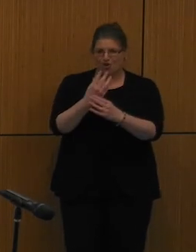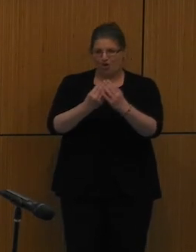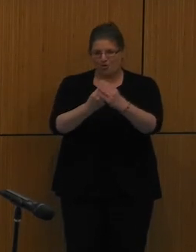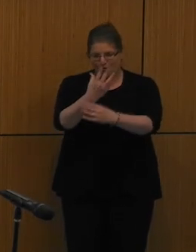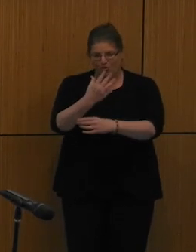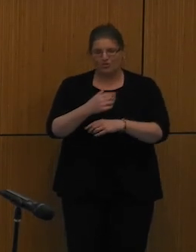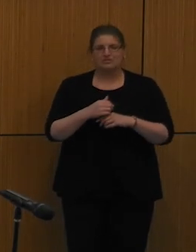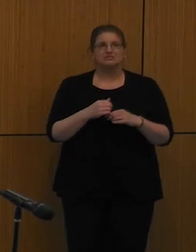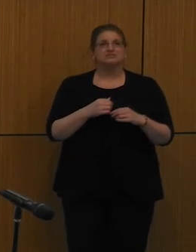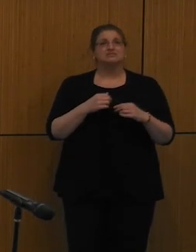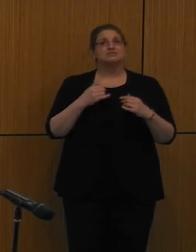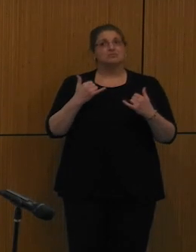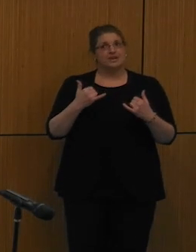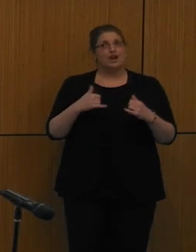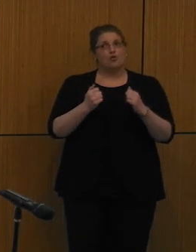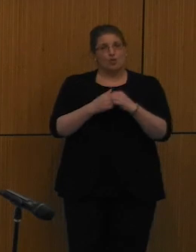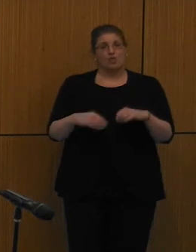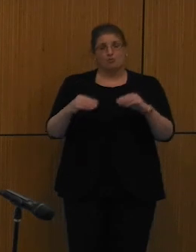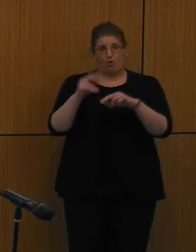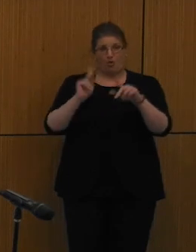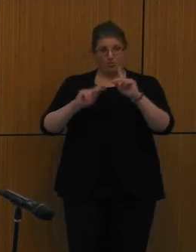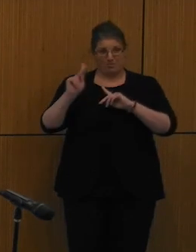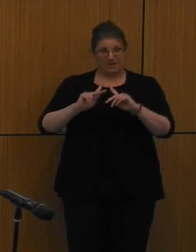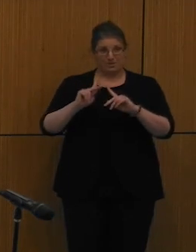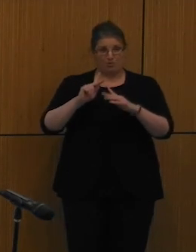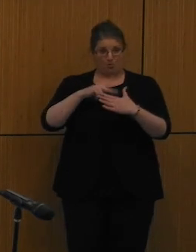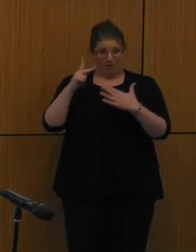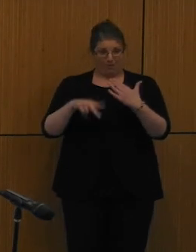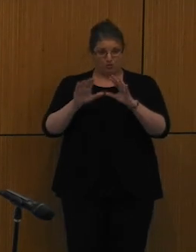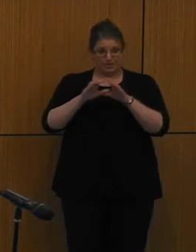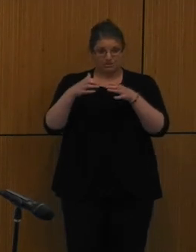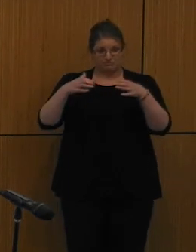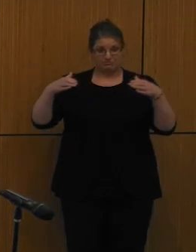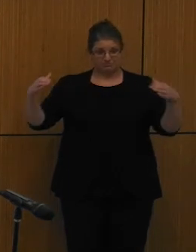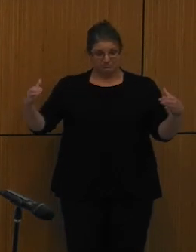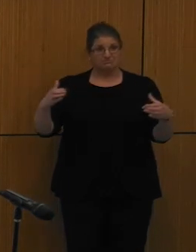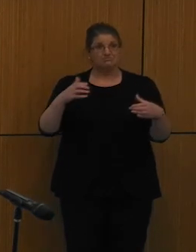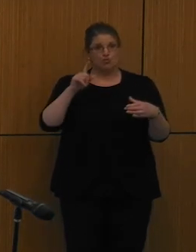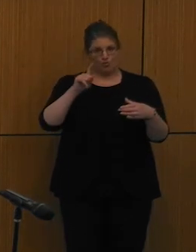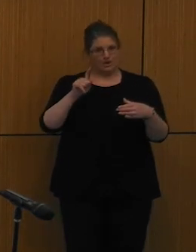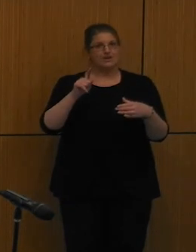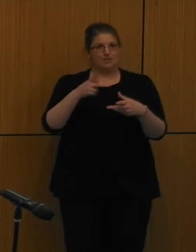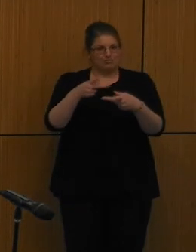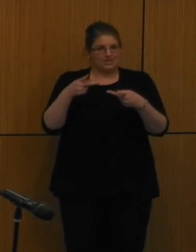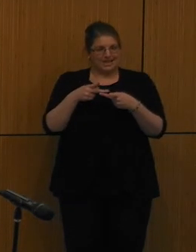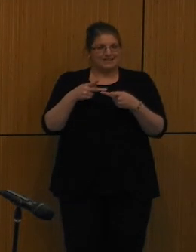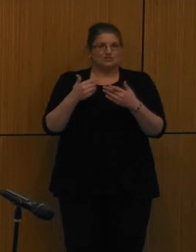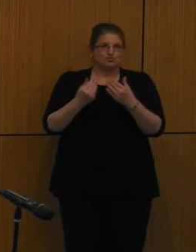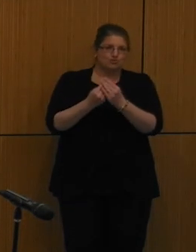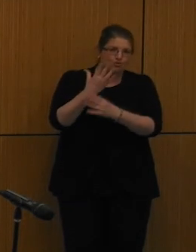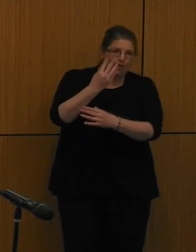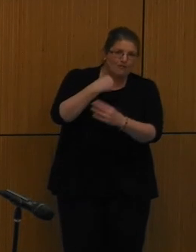with an increasing population, we will have to grow our food. And with that, thank you all.